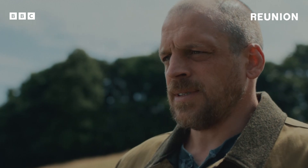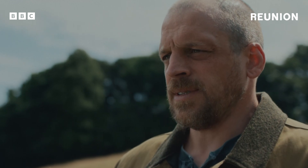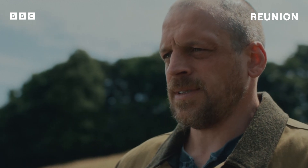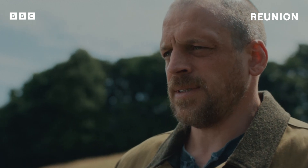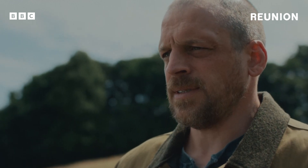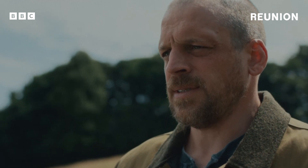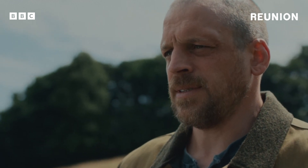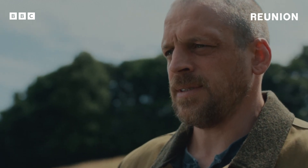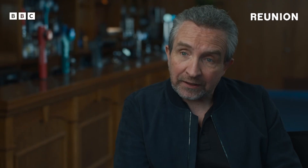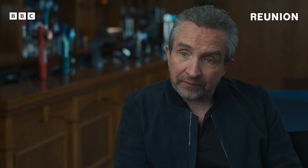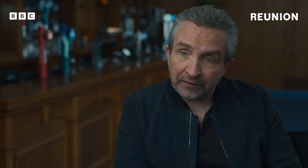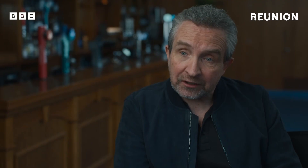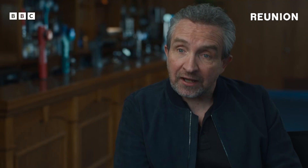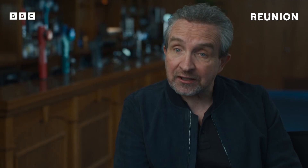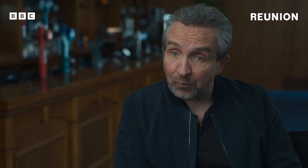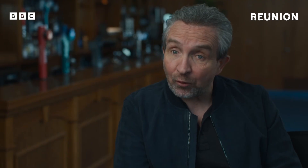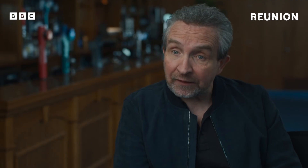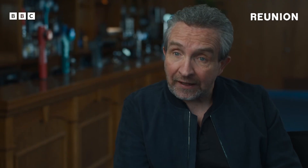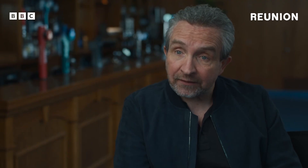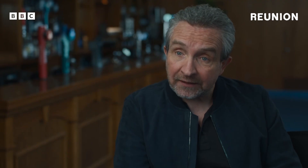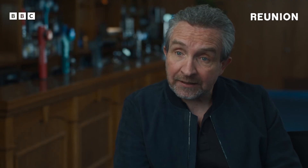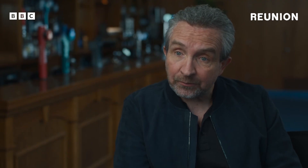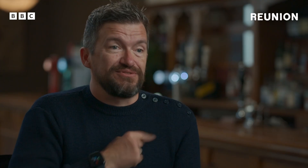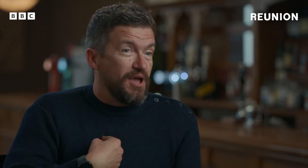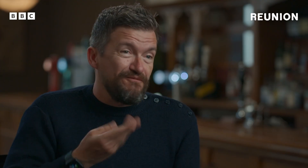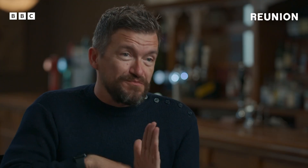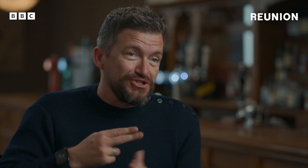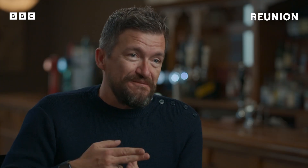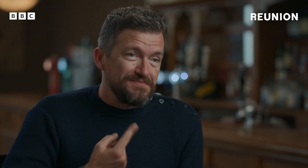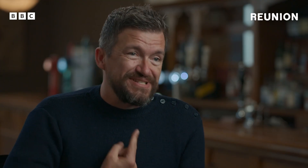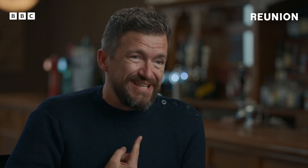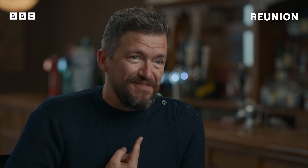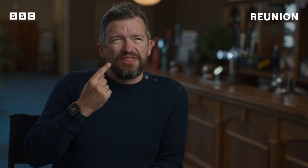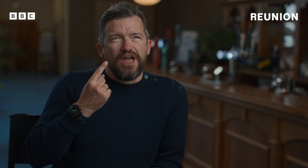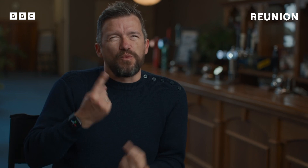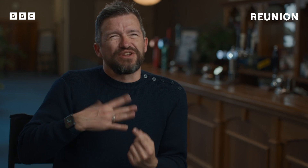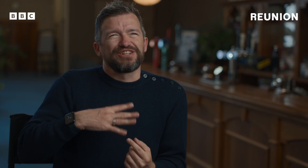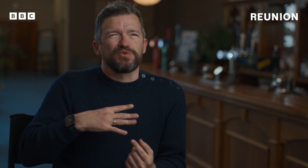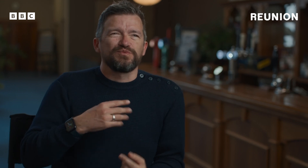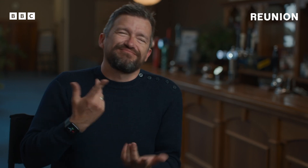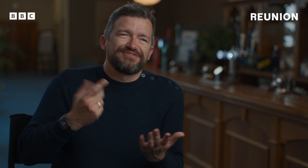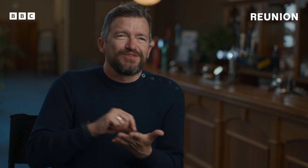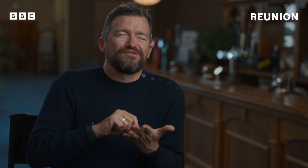was a really ingenious way of exploring that theme. I'm from Sheffield, so what I wanted to write